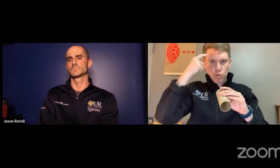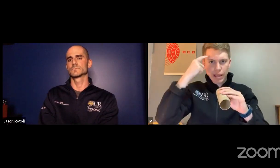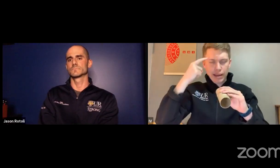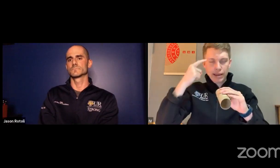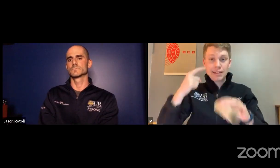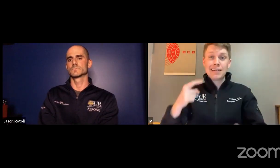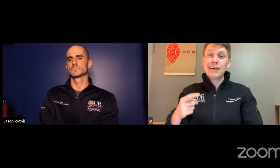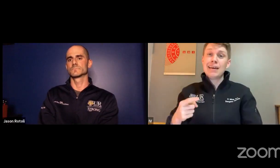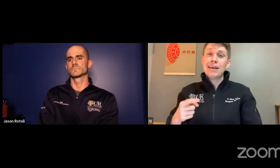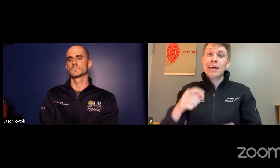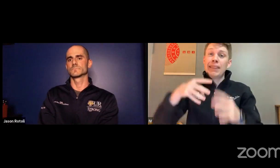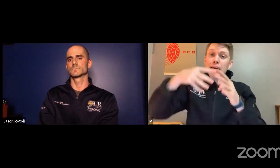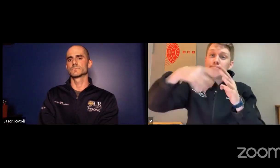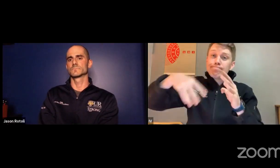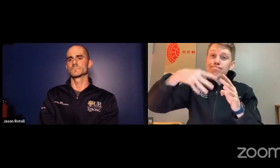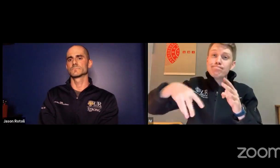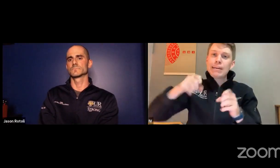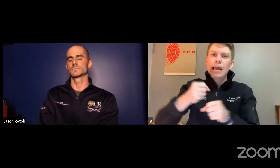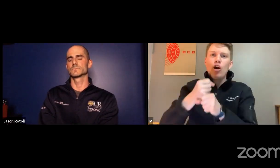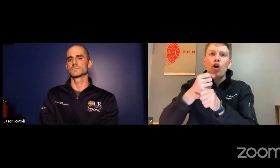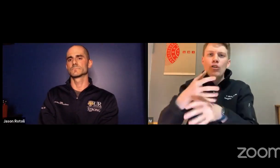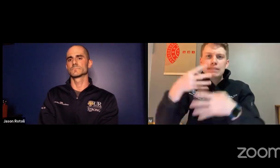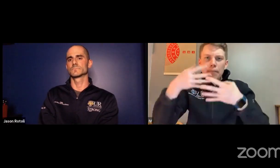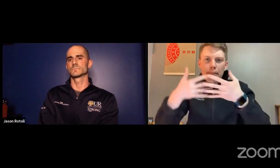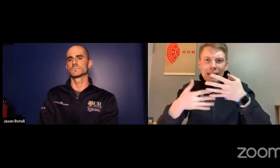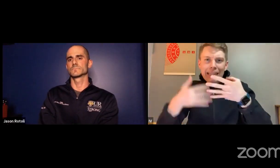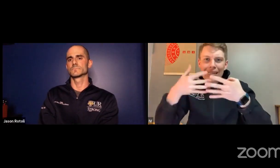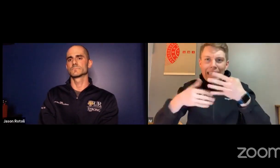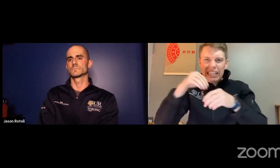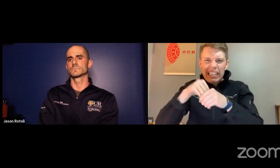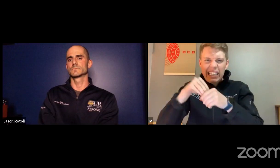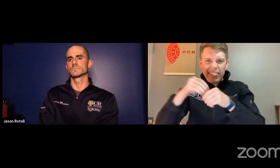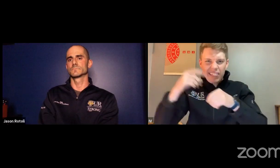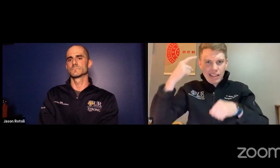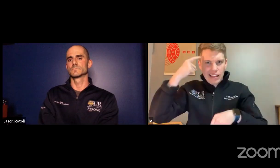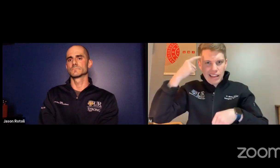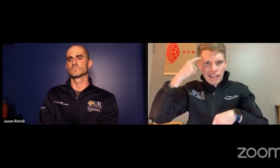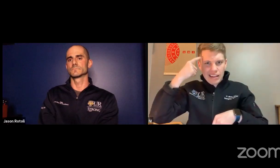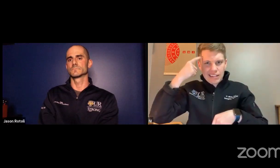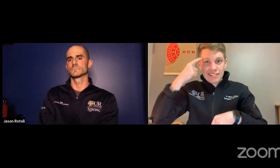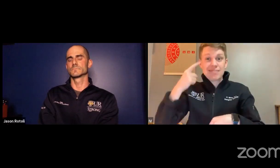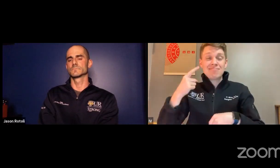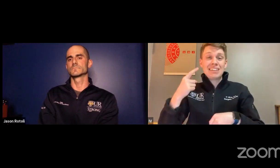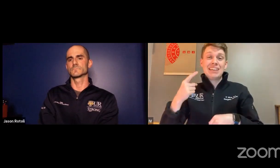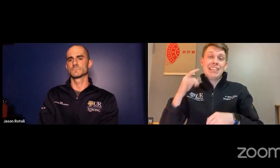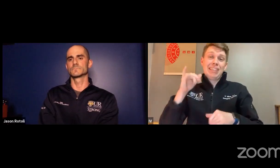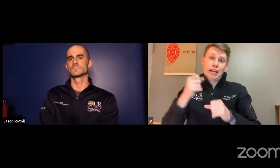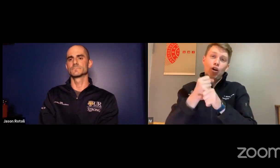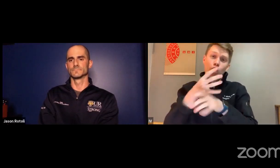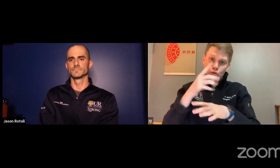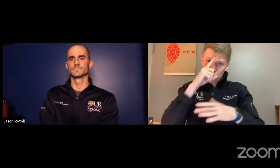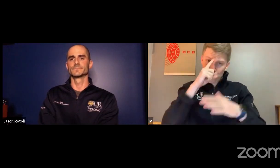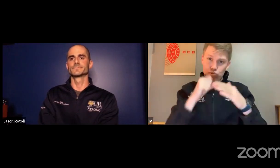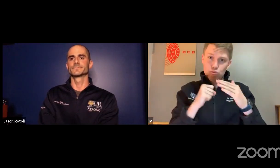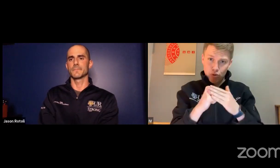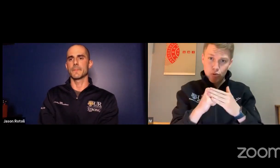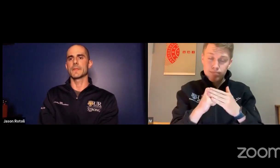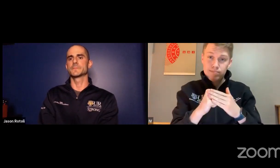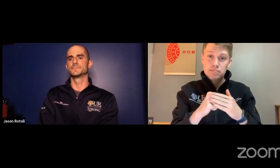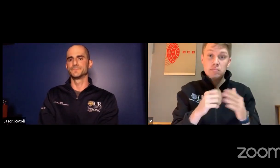hemorrhage ic stroke. For example, again, with the blood vessel, let's say that there is something that has